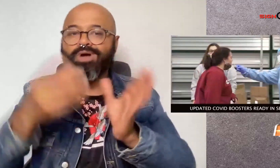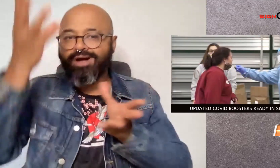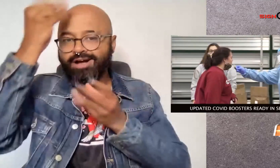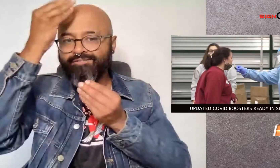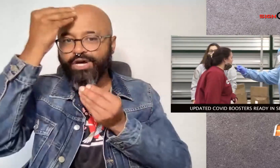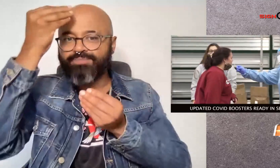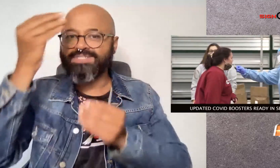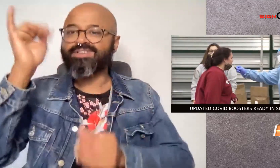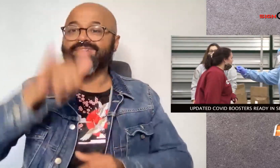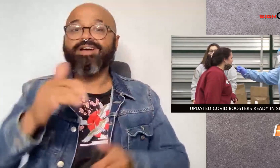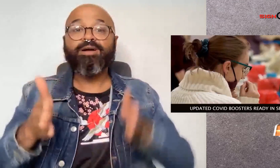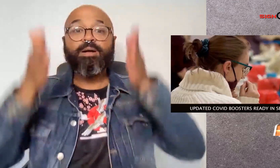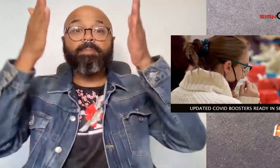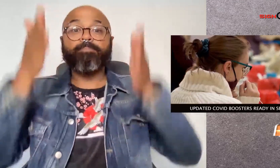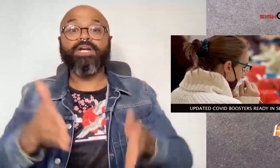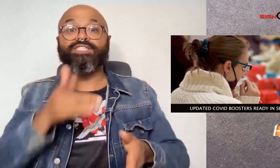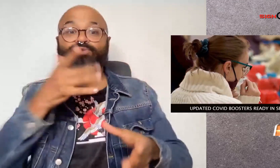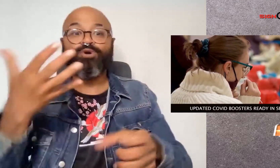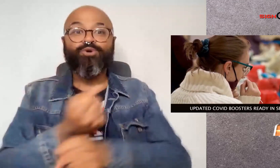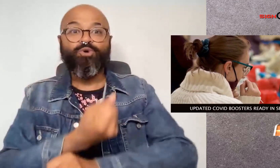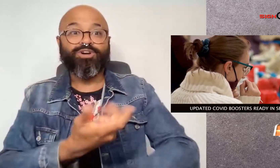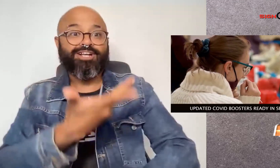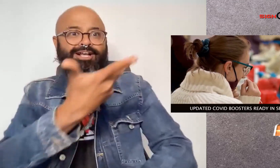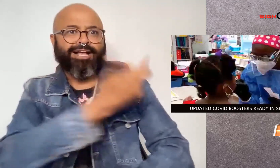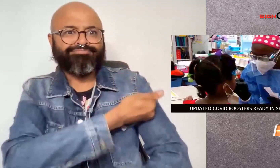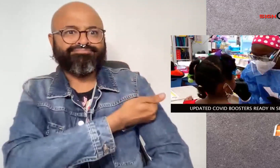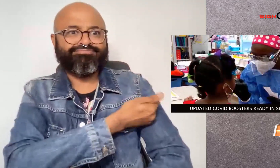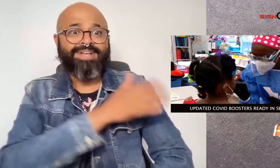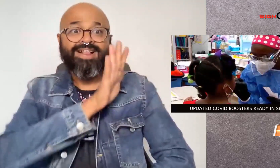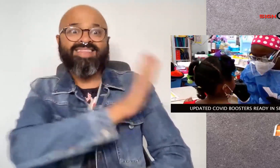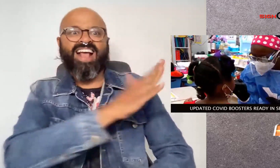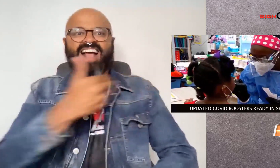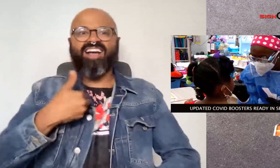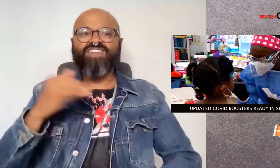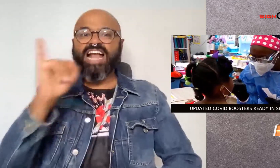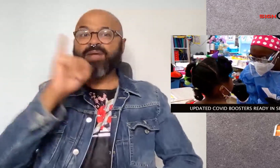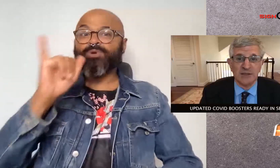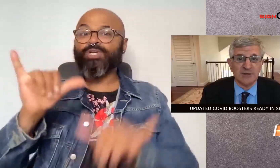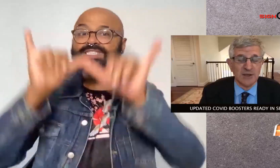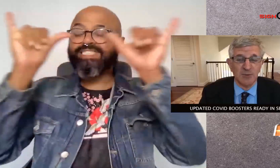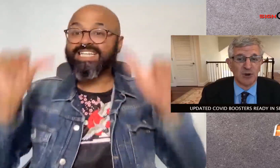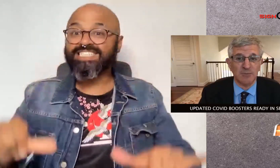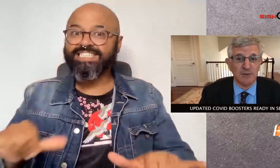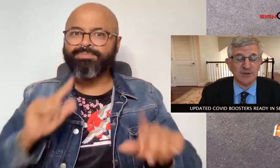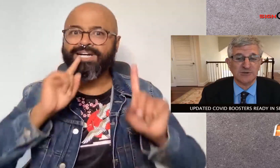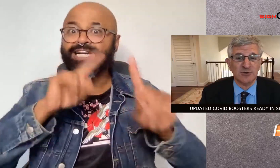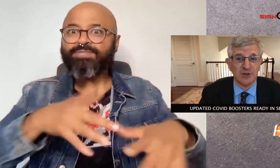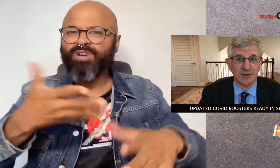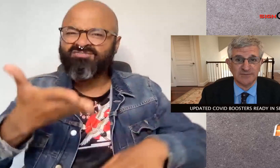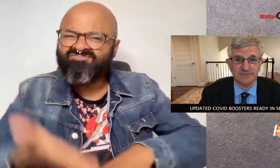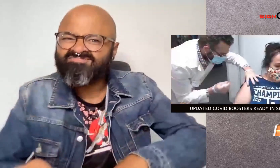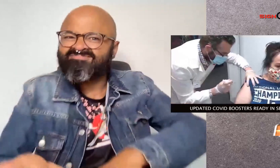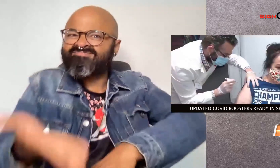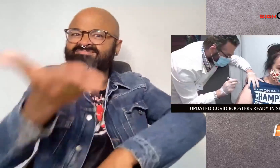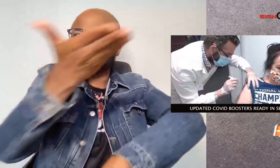to be data showing that the person who gets the booster will have an immune system response